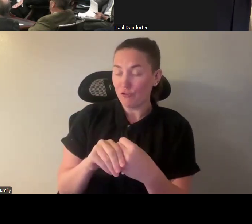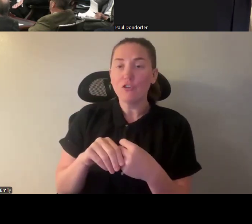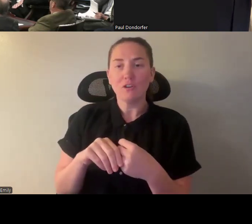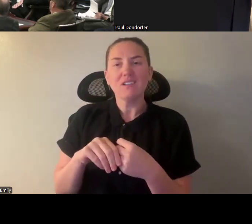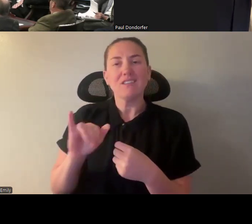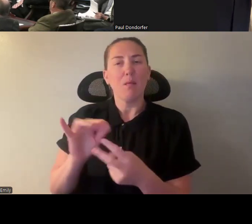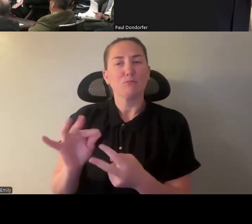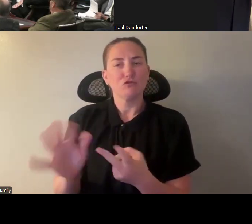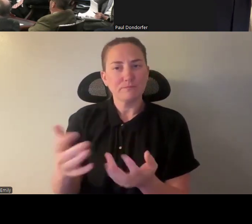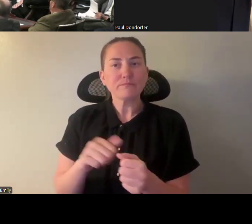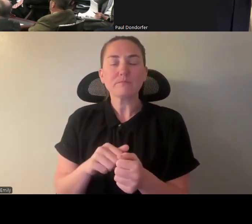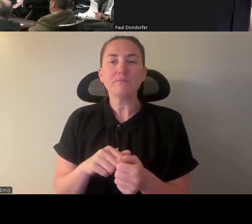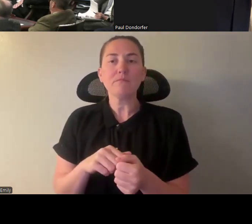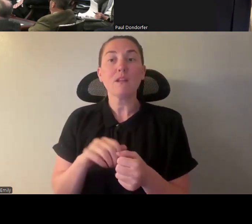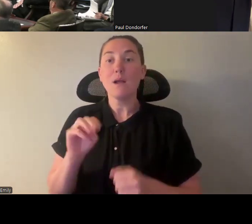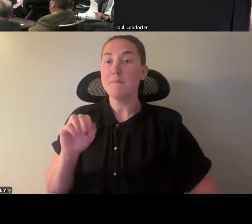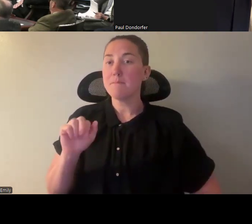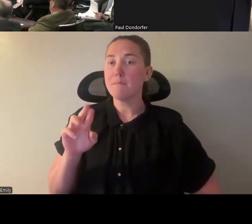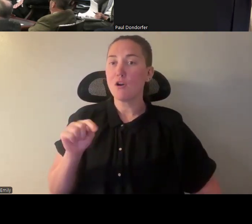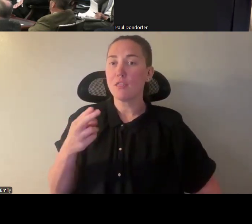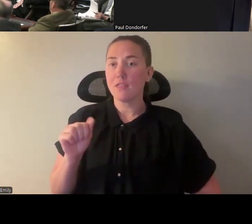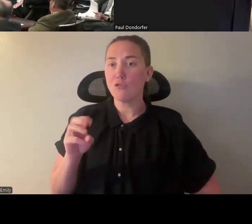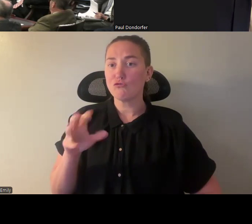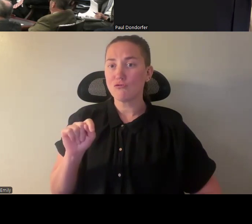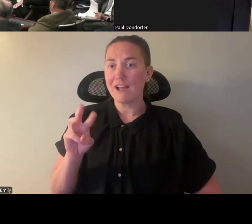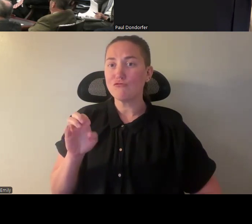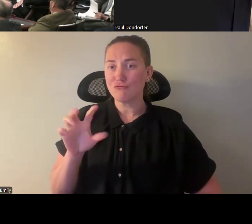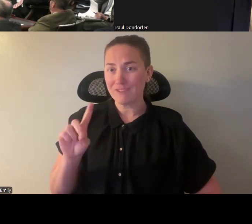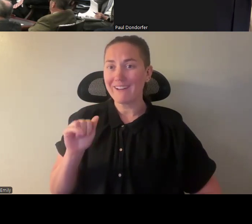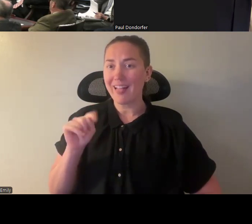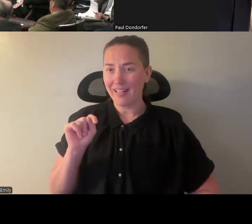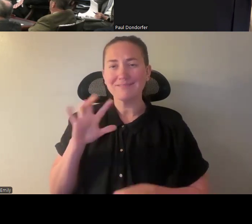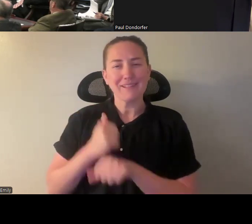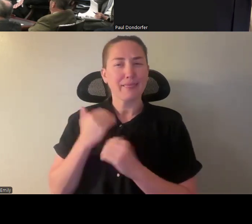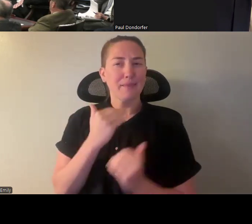options And so what the Martha Wright Reed Act did was it set limits on how much providers can charge